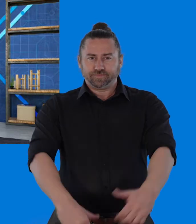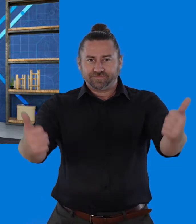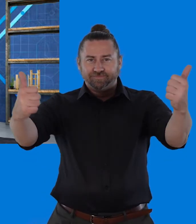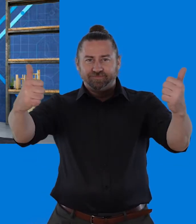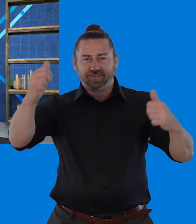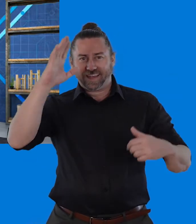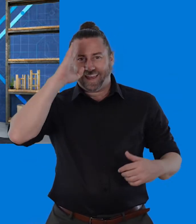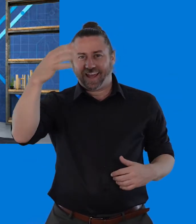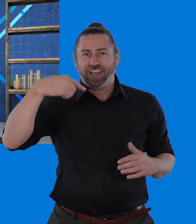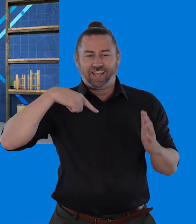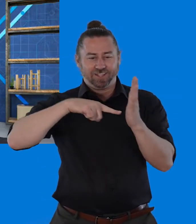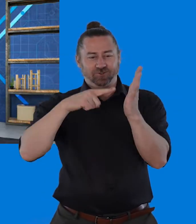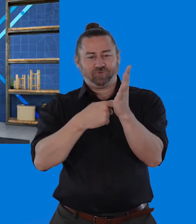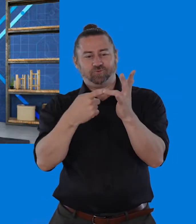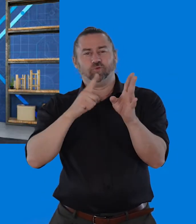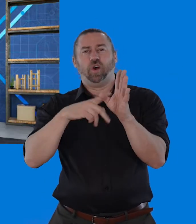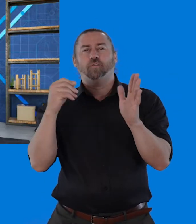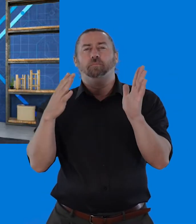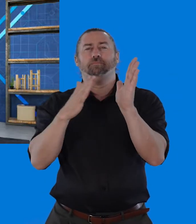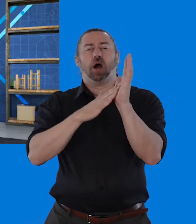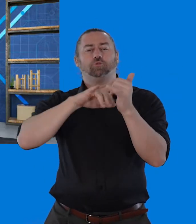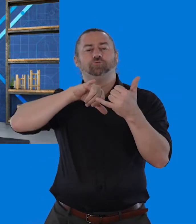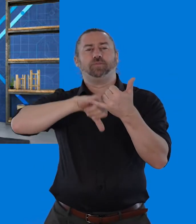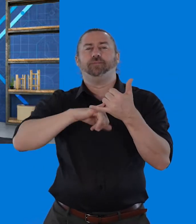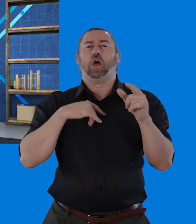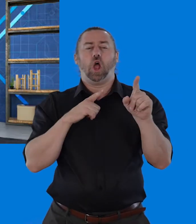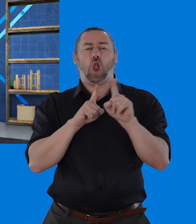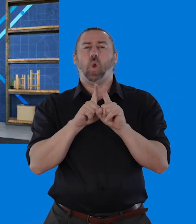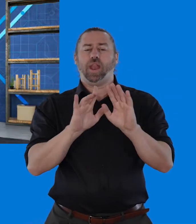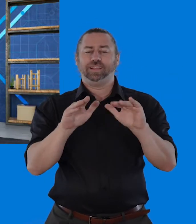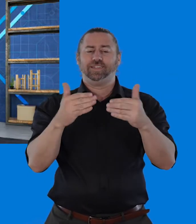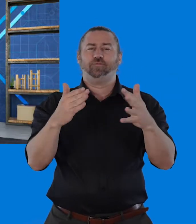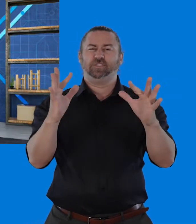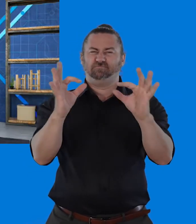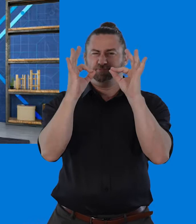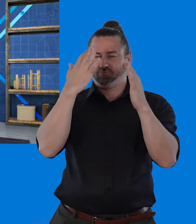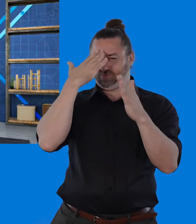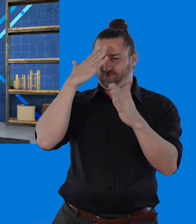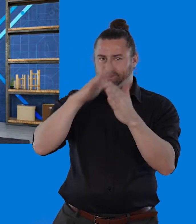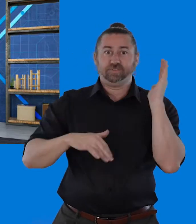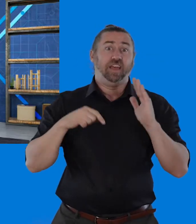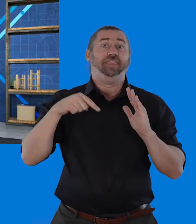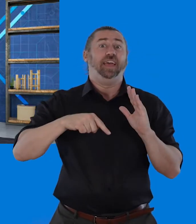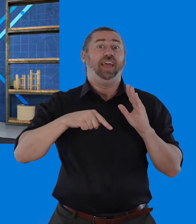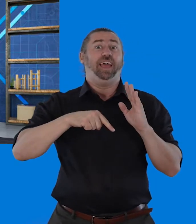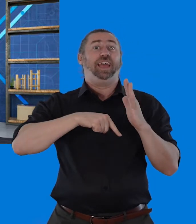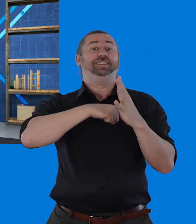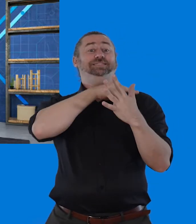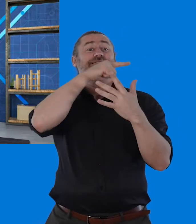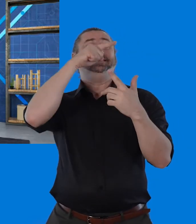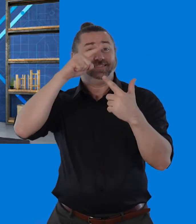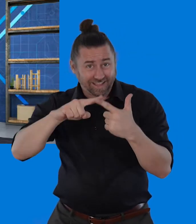Good day. I'm Troy from Microsoft, I'm a Learning Delivery Specialist. And welcome to the Second Inclusive Classroom session